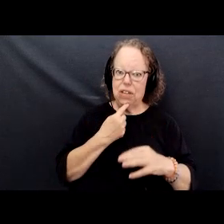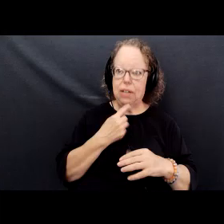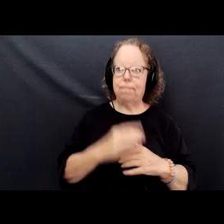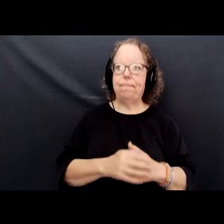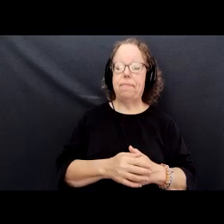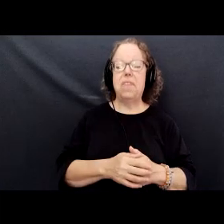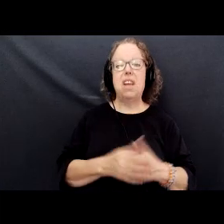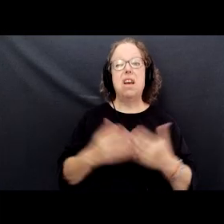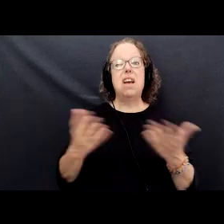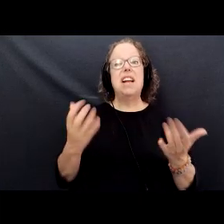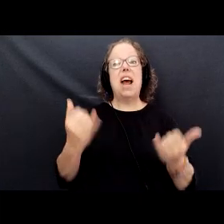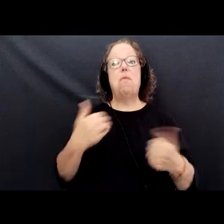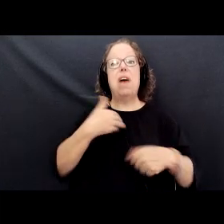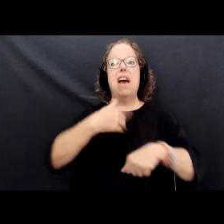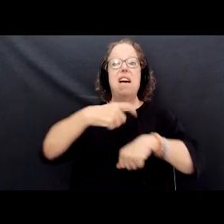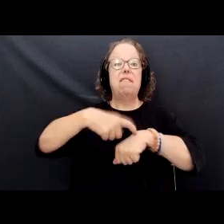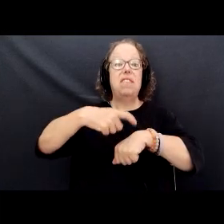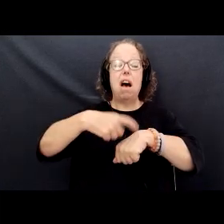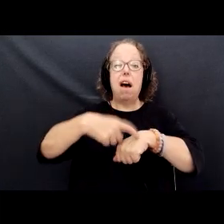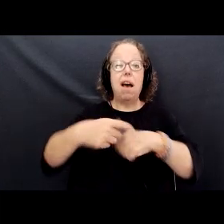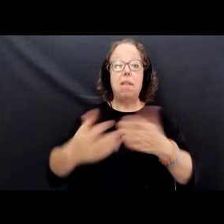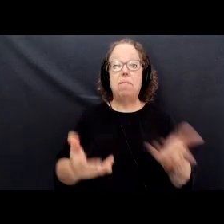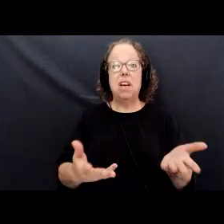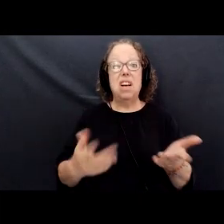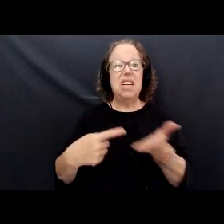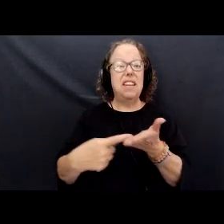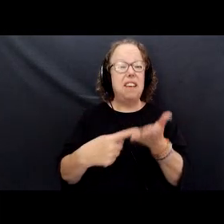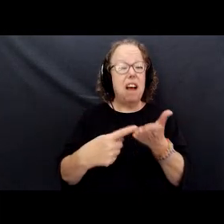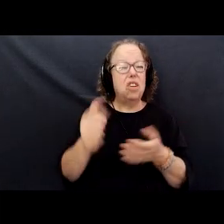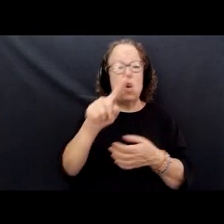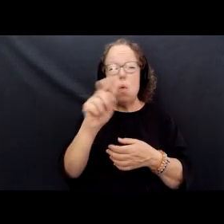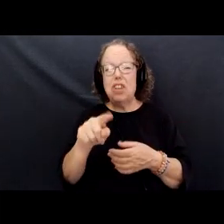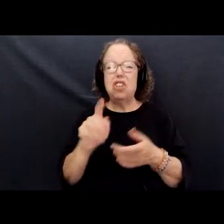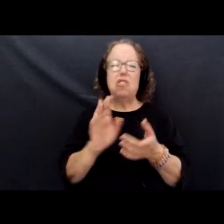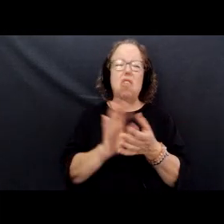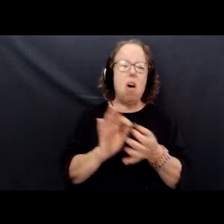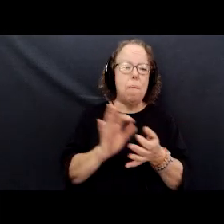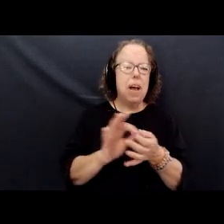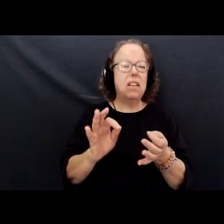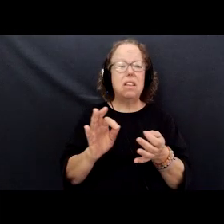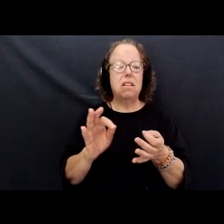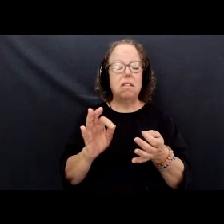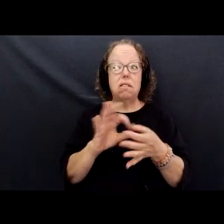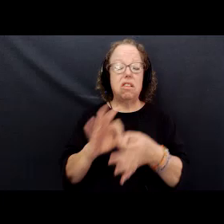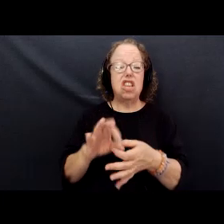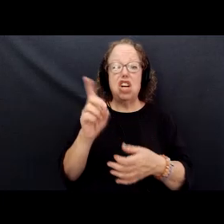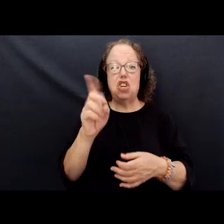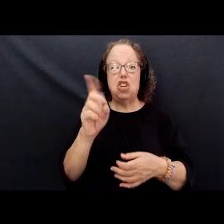So now we have time to um discuss any questions or comments about the draft. The link to the draft uh